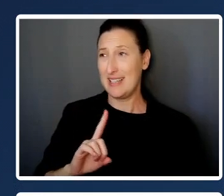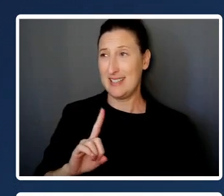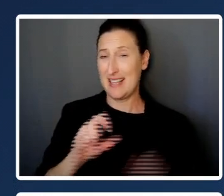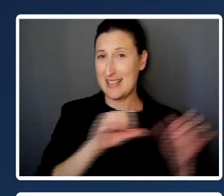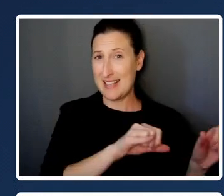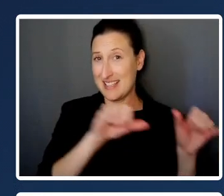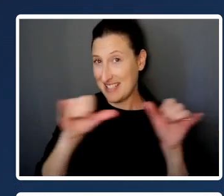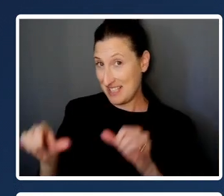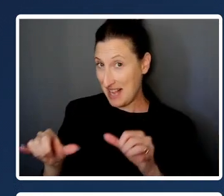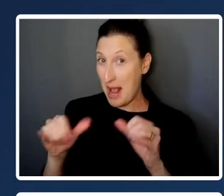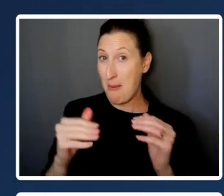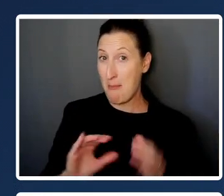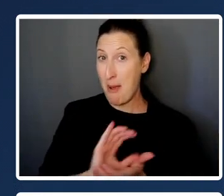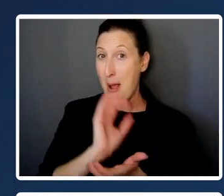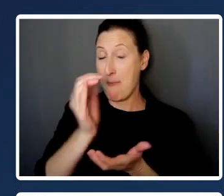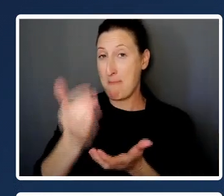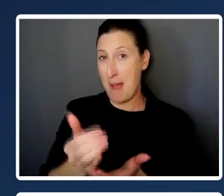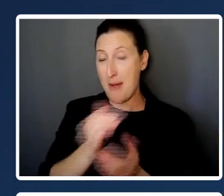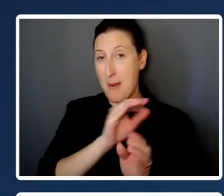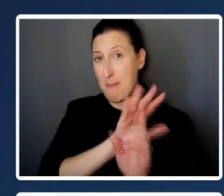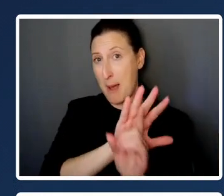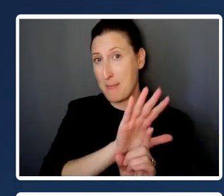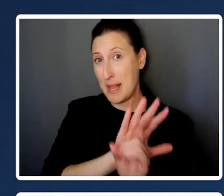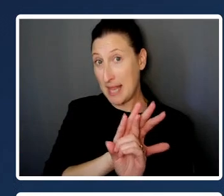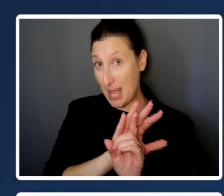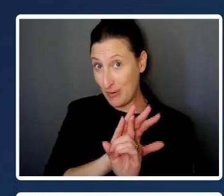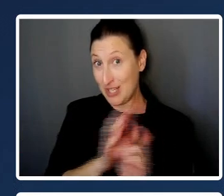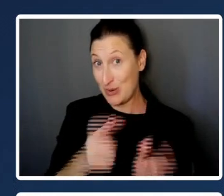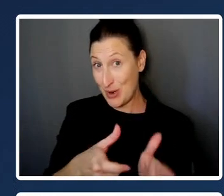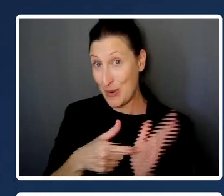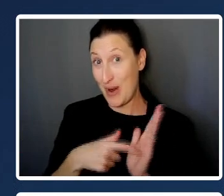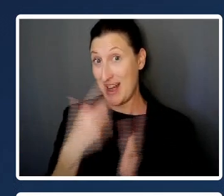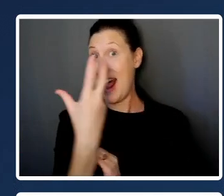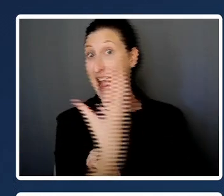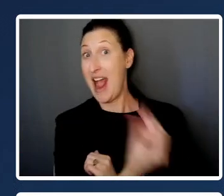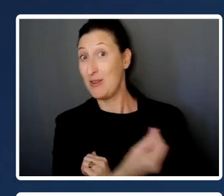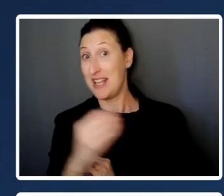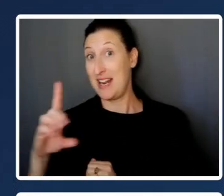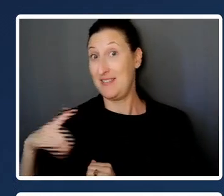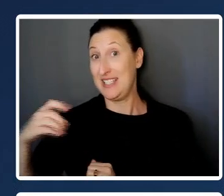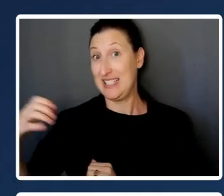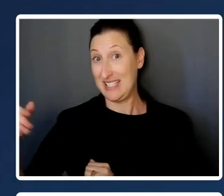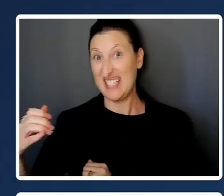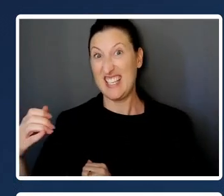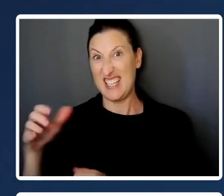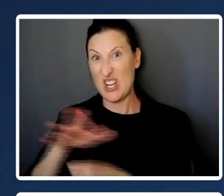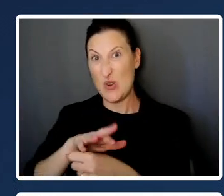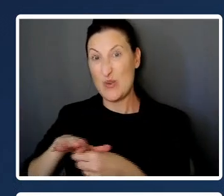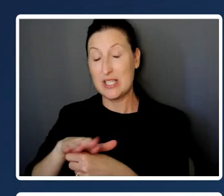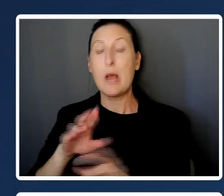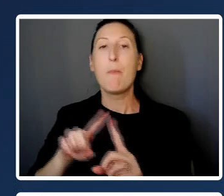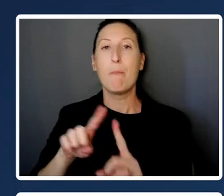D.C. region. But it certainly is a big part of the identity of D.C. And for these kids,